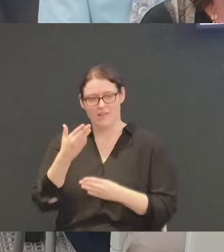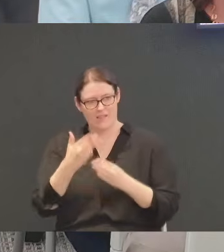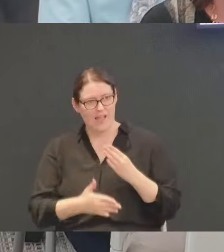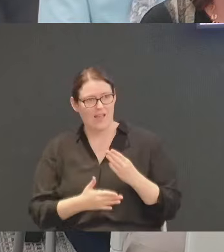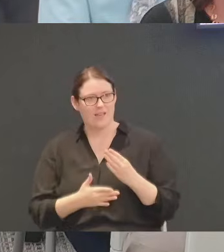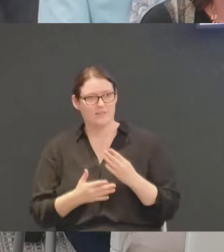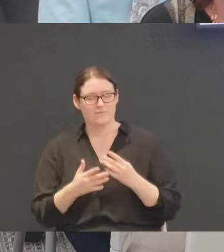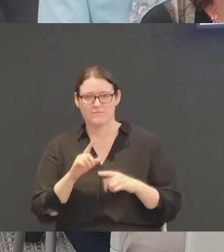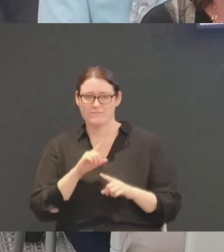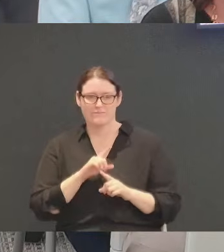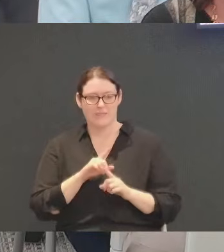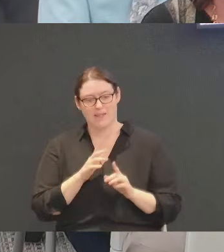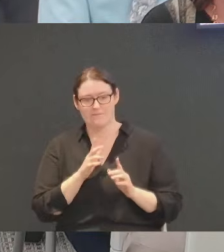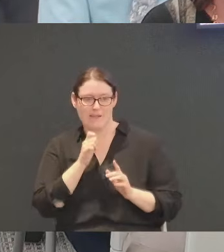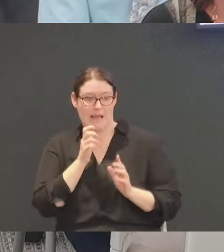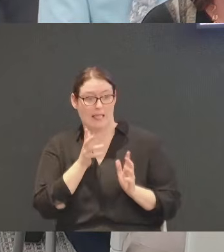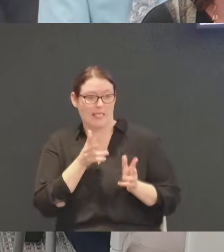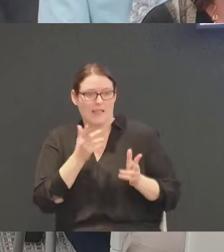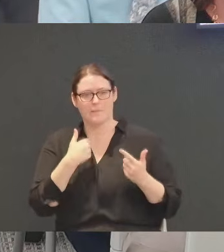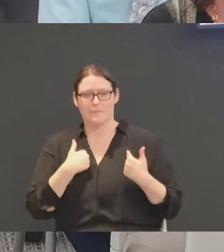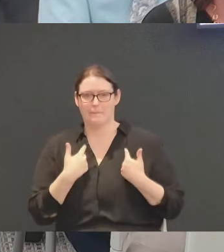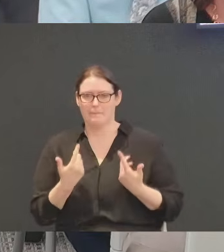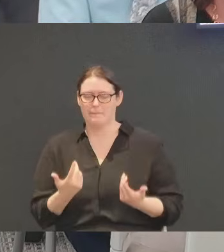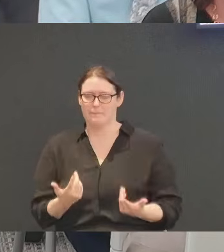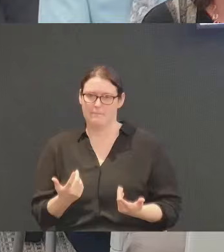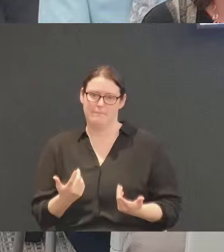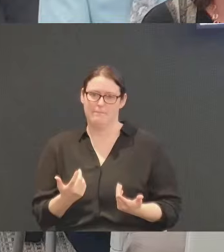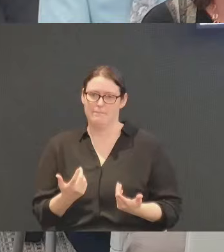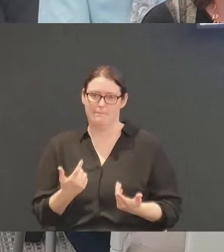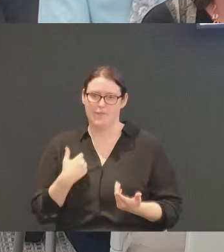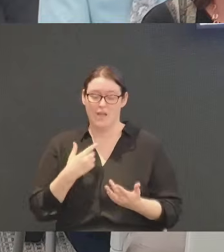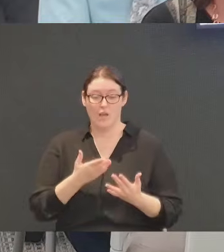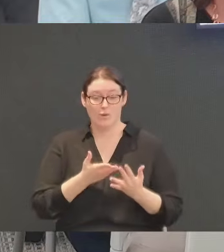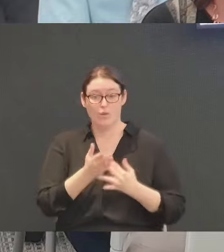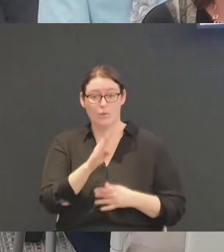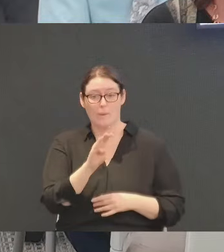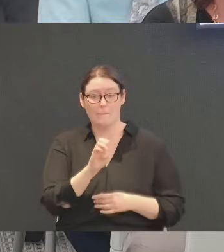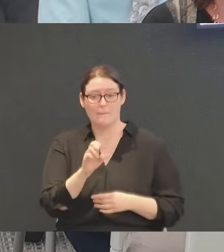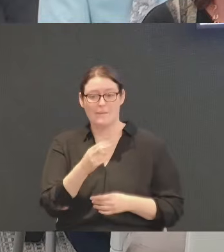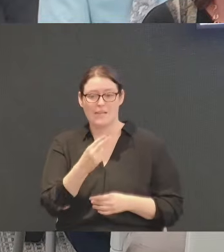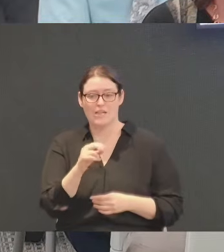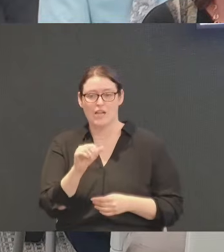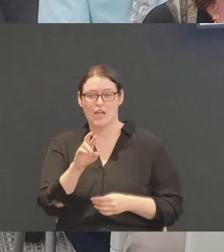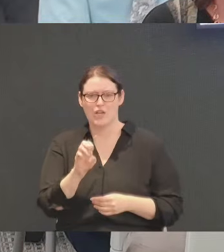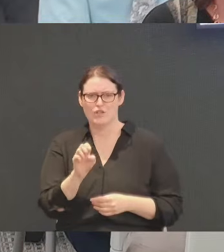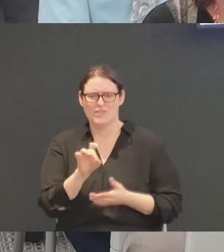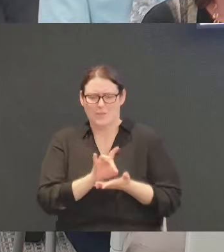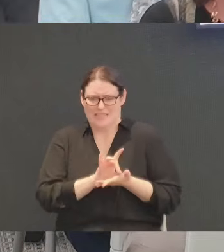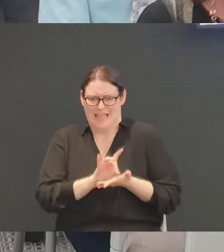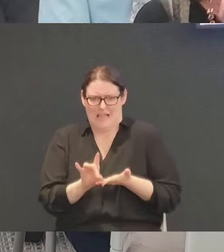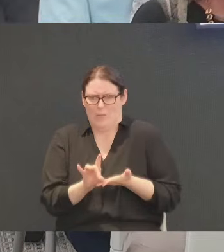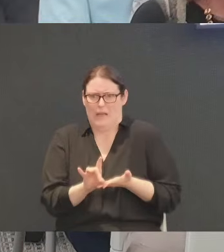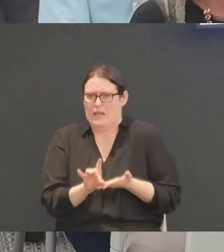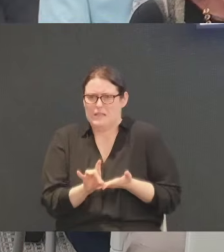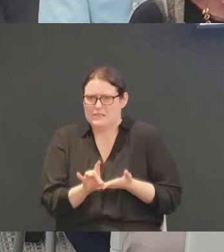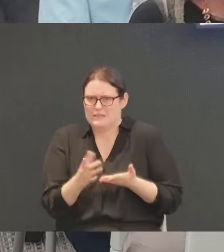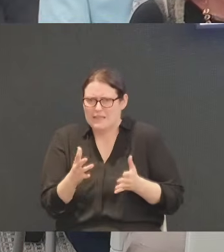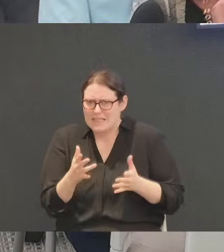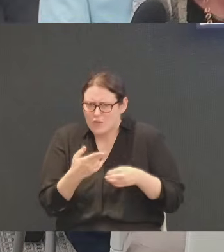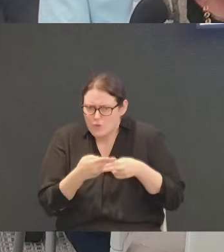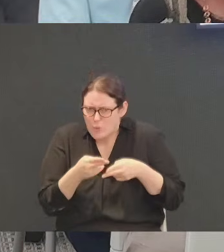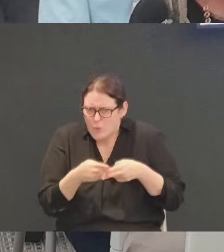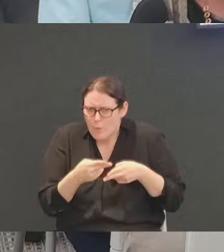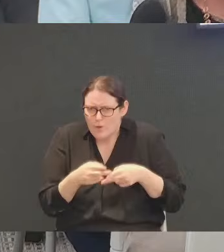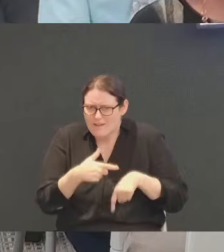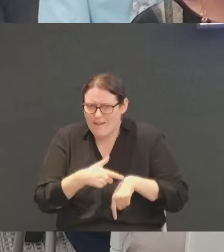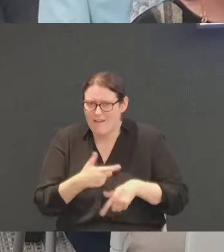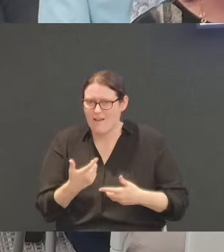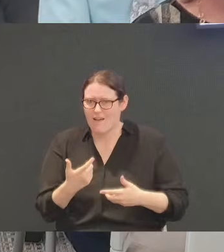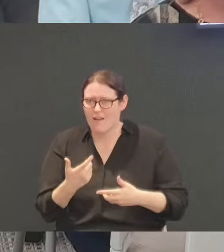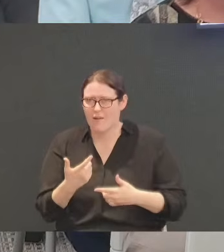left. Even though I was with Beach Acres for only eight weeks of my process, it was something that I